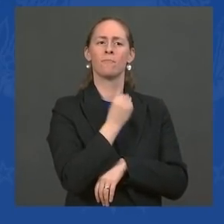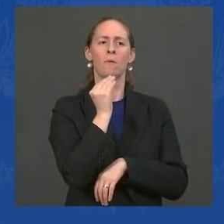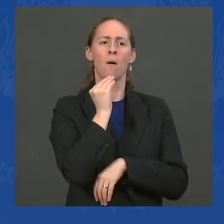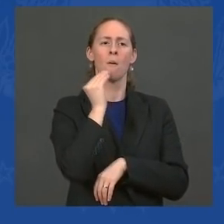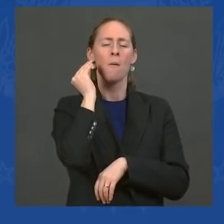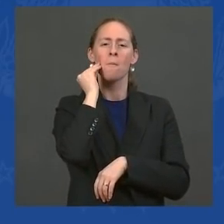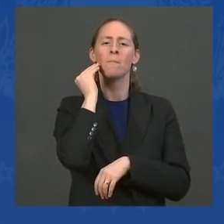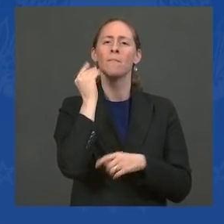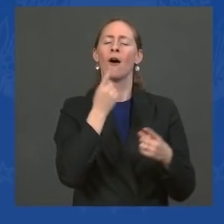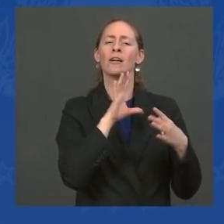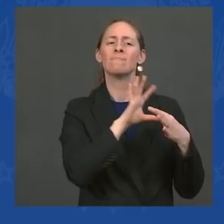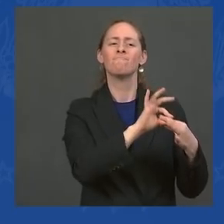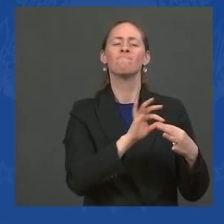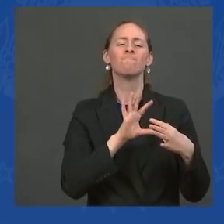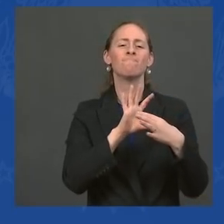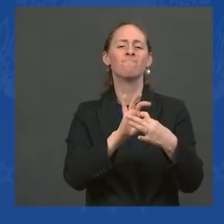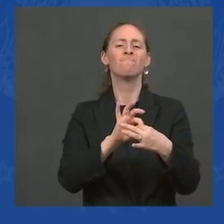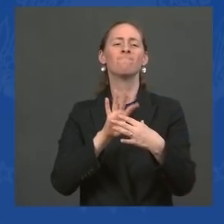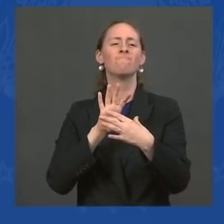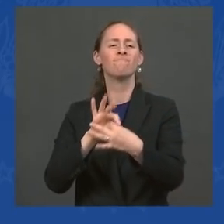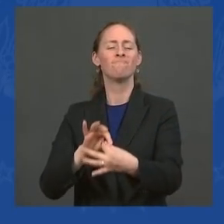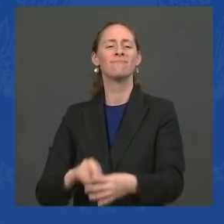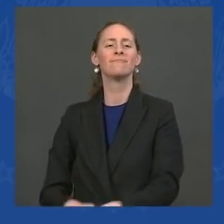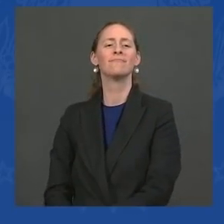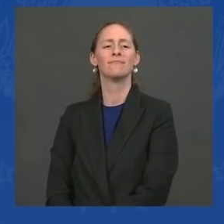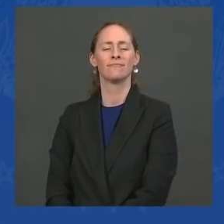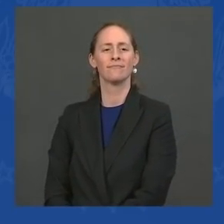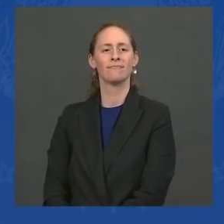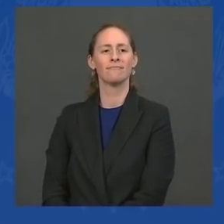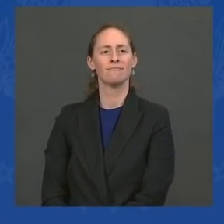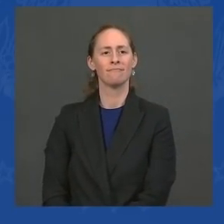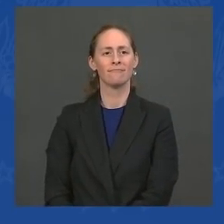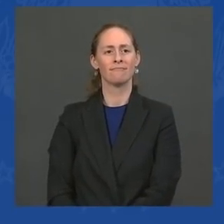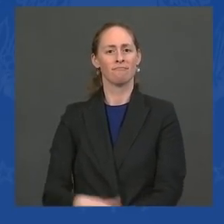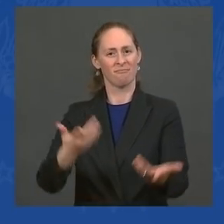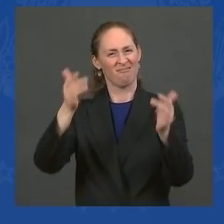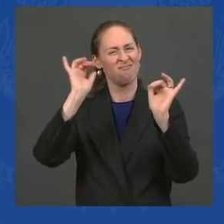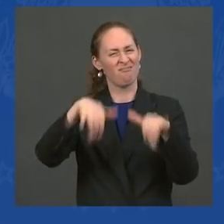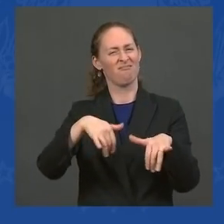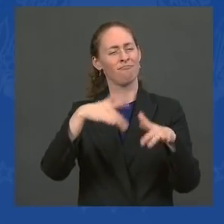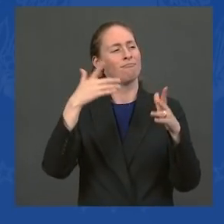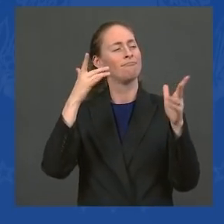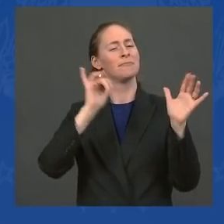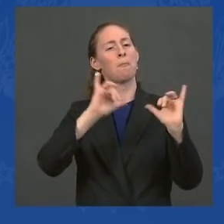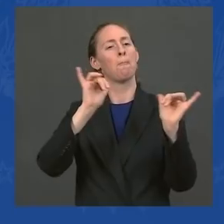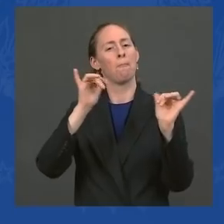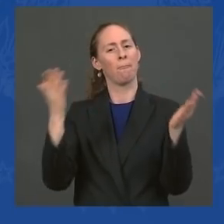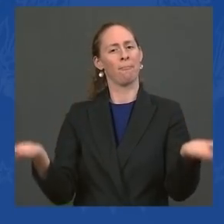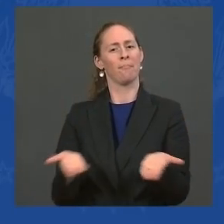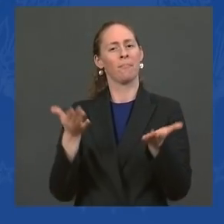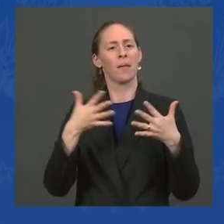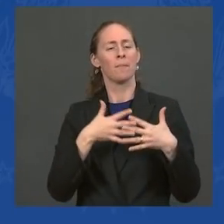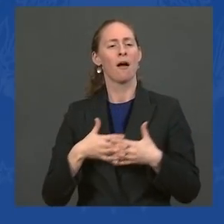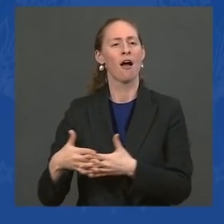Folks, that's the United States of America -- that's America -- a country we all share together,